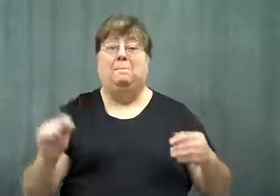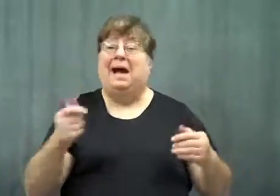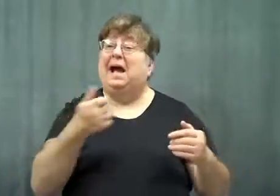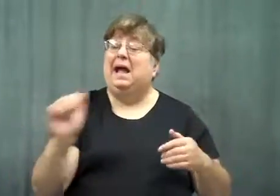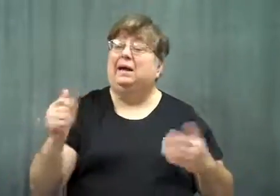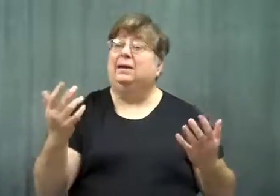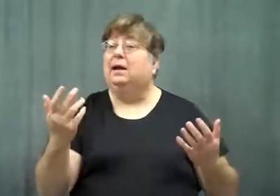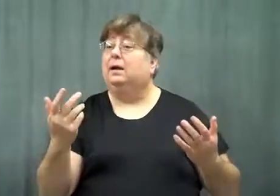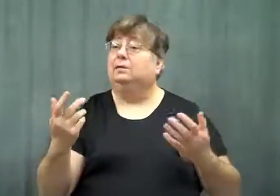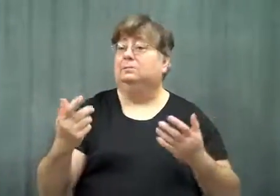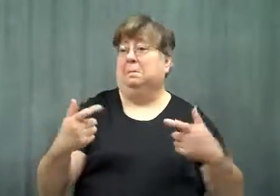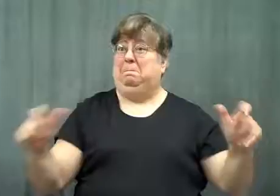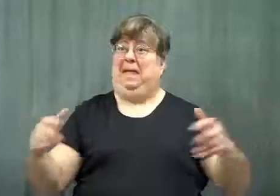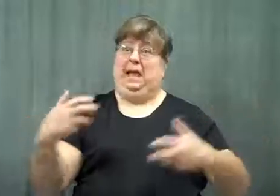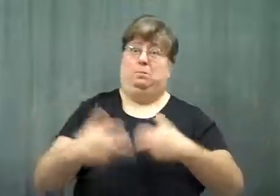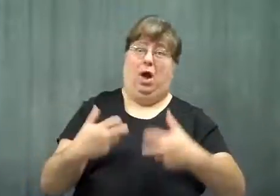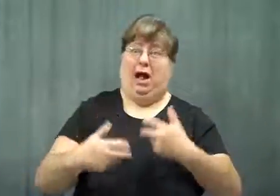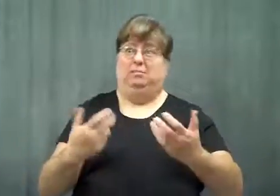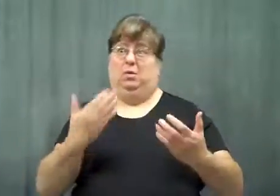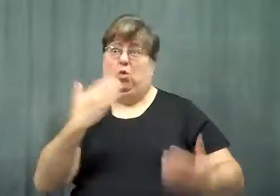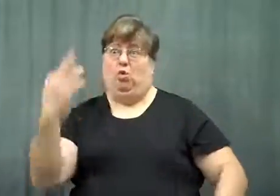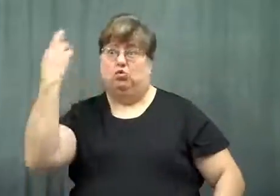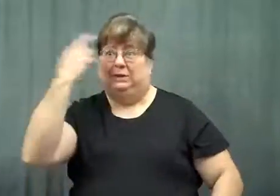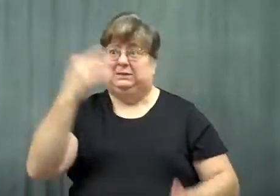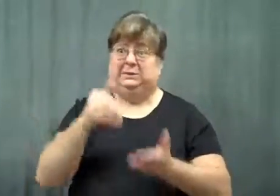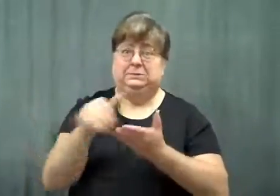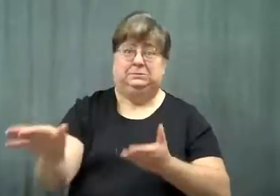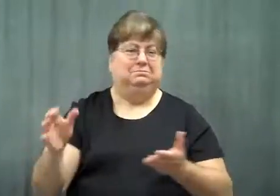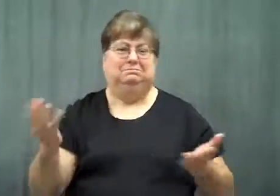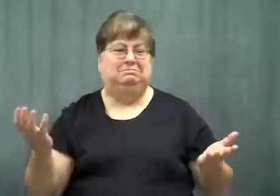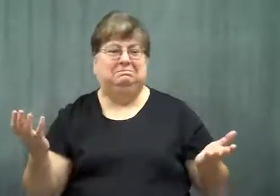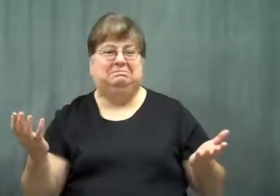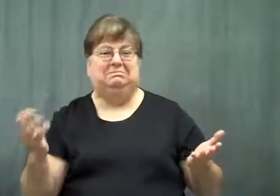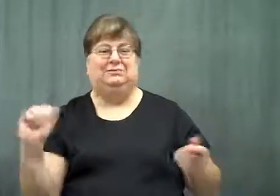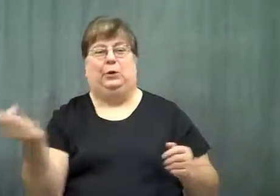But there was nothing major that would result in her being rejected.